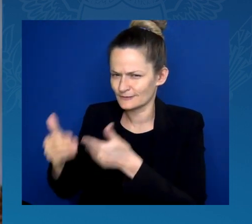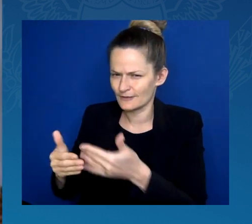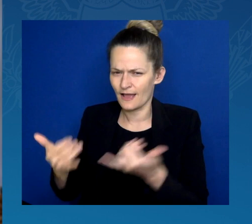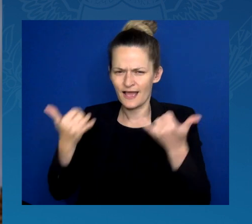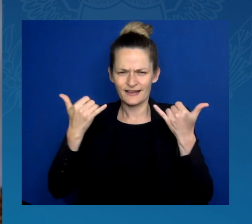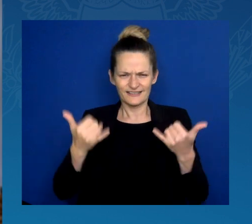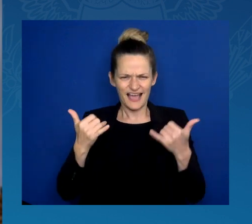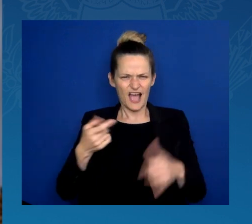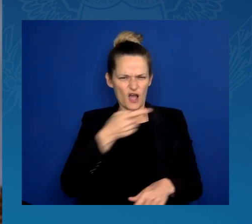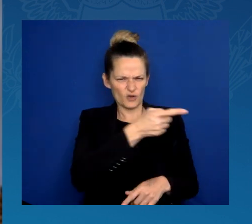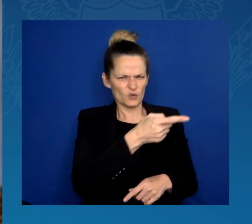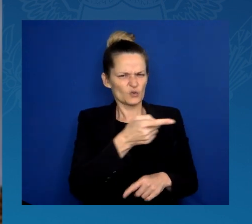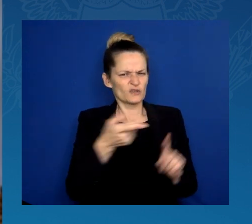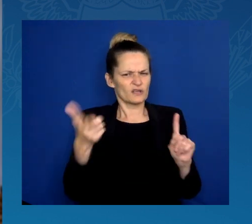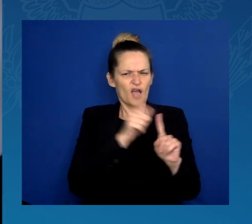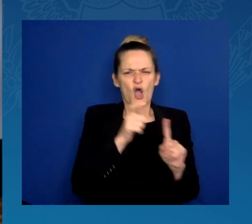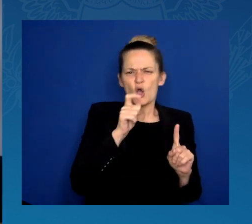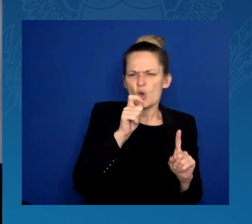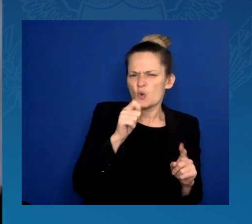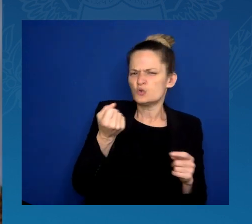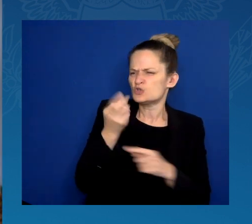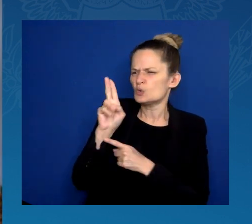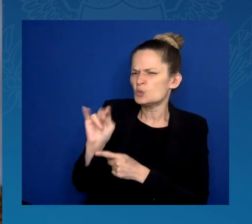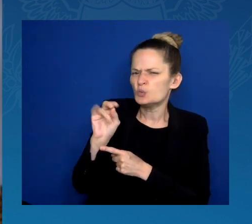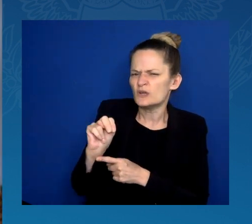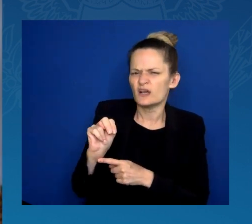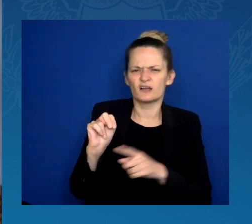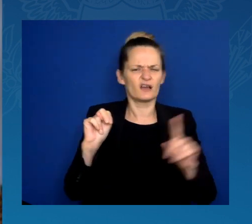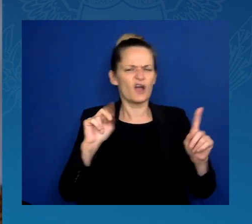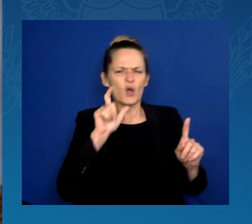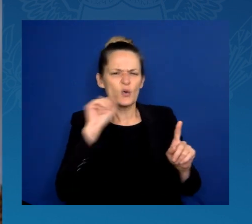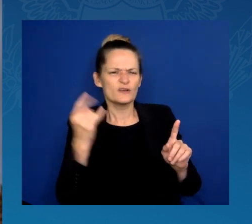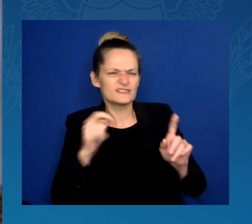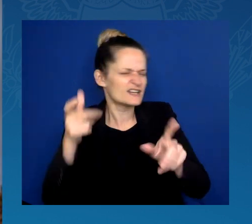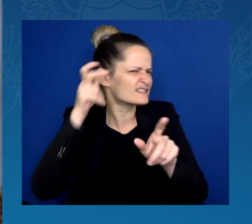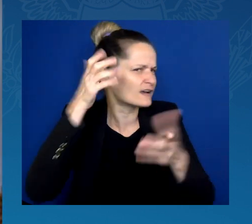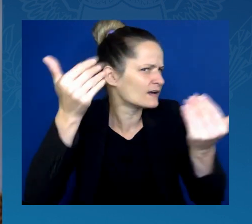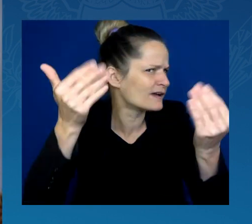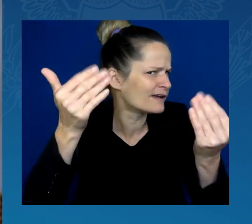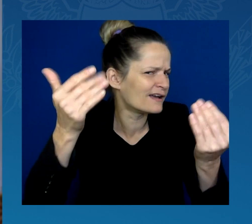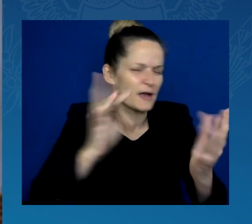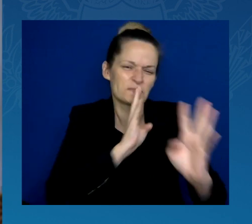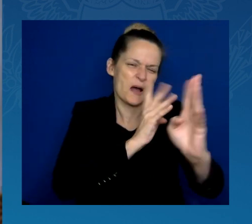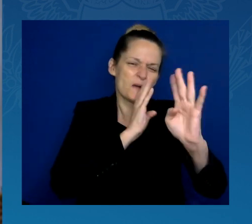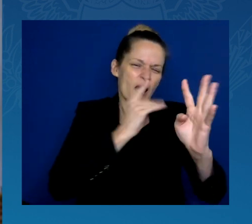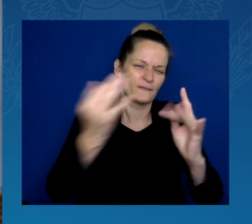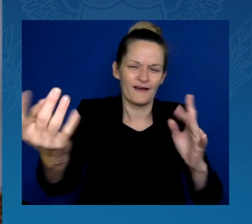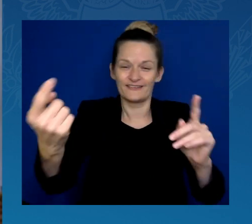Whose union is it? Okay. You practiced all week. Thank you. Good job. Good job.